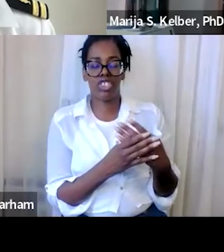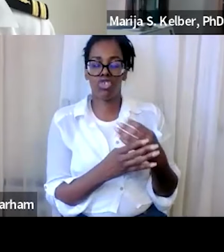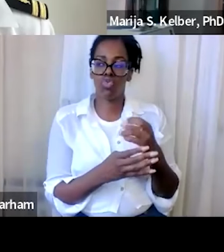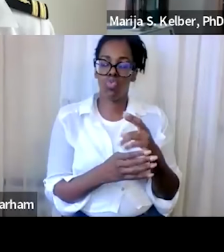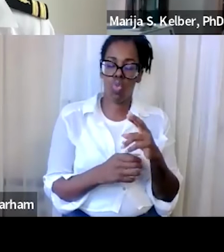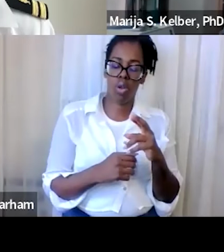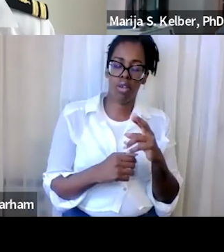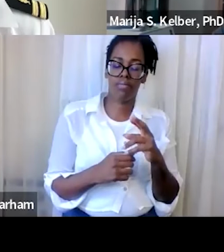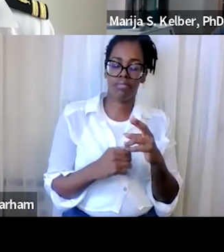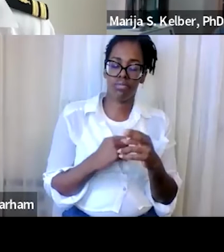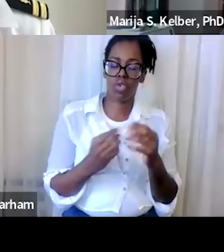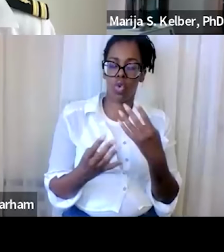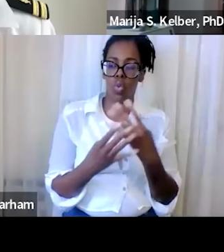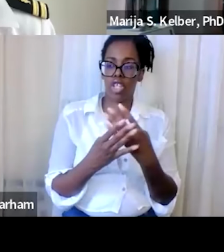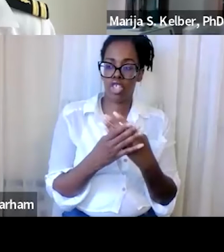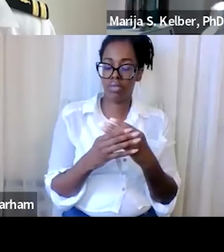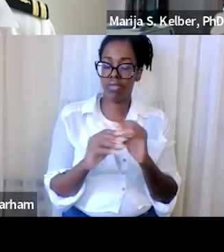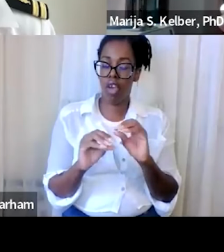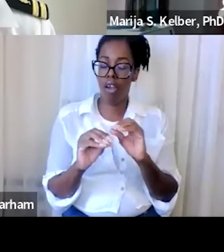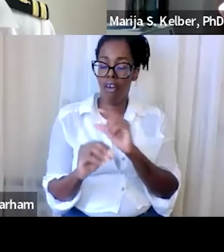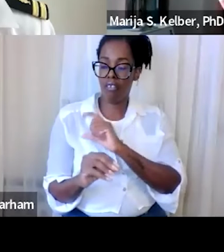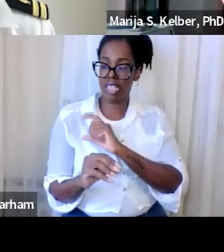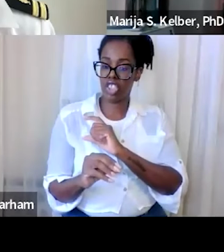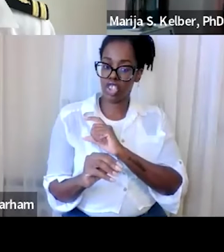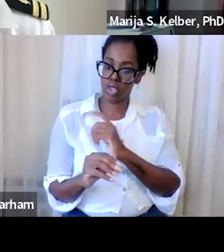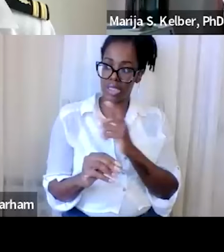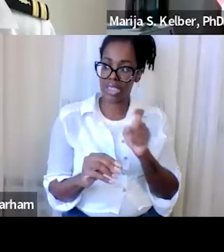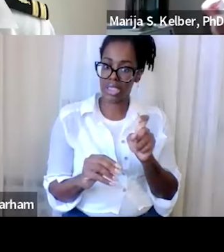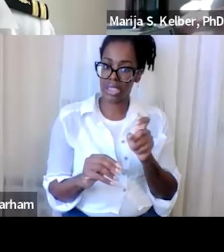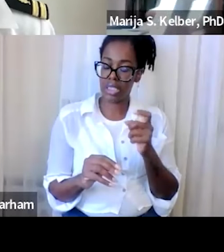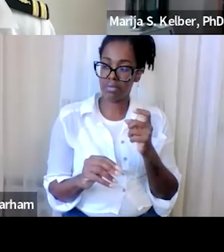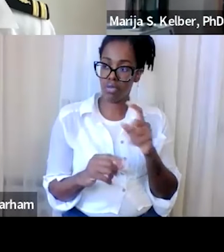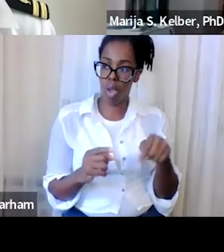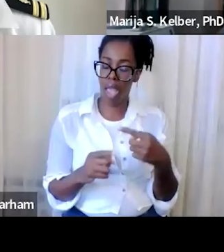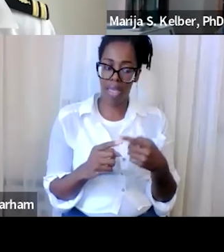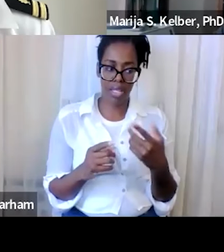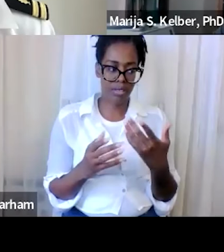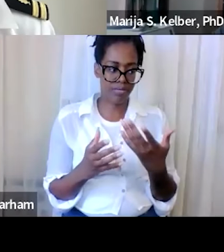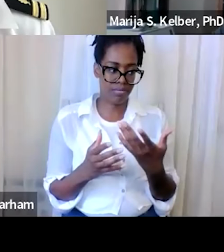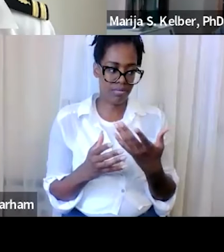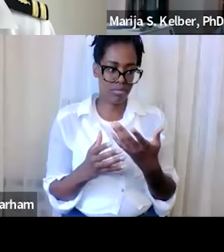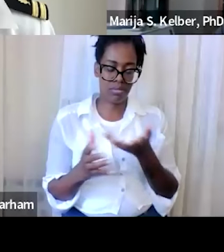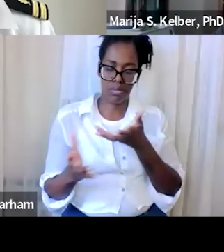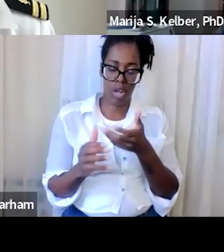dealing with this population when they are incarcerated? Are there any training recommendations that you have?"